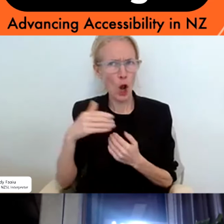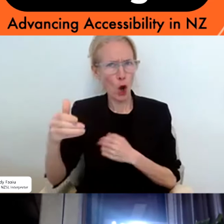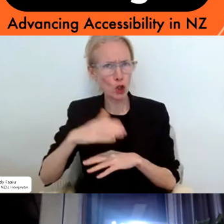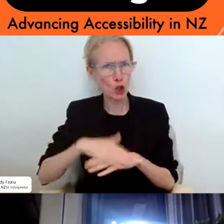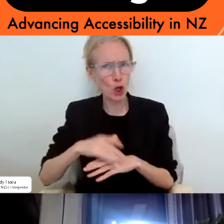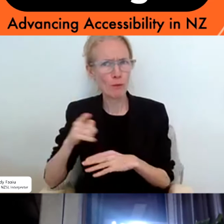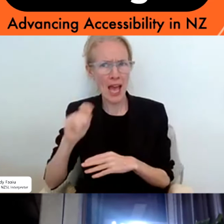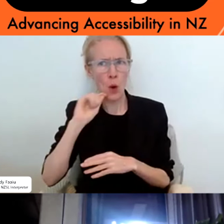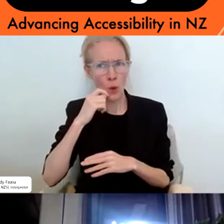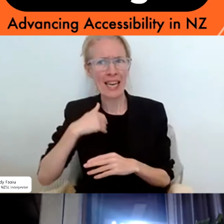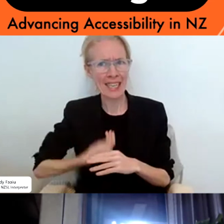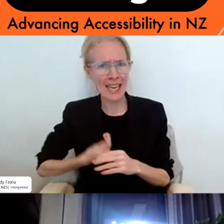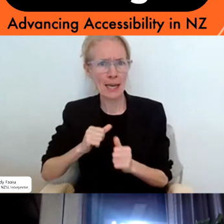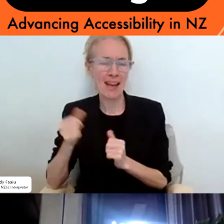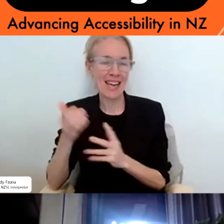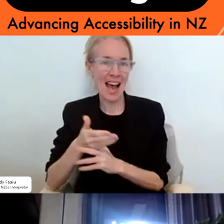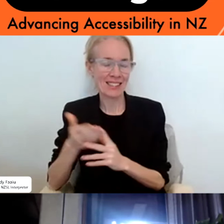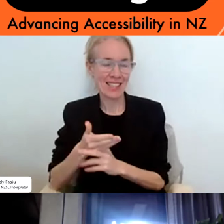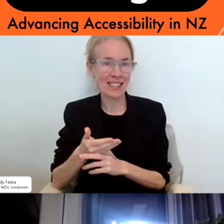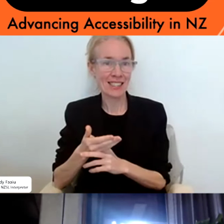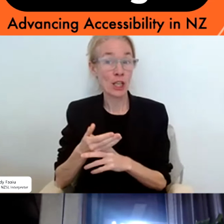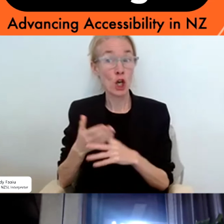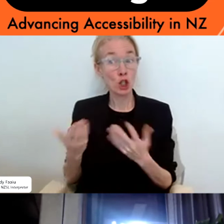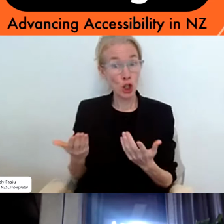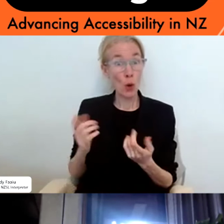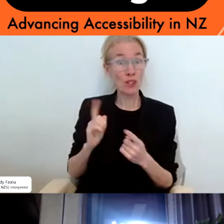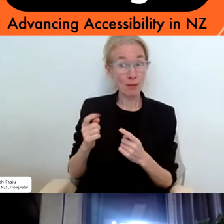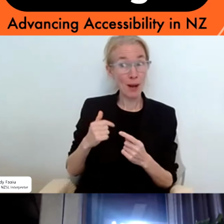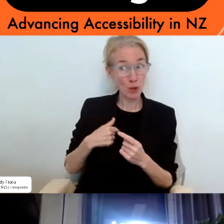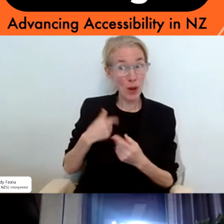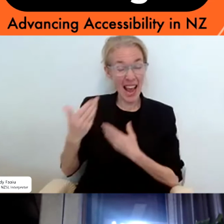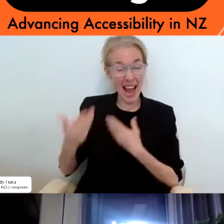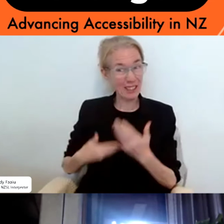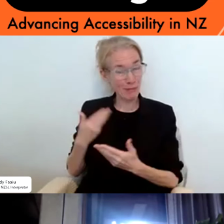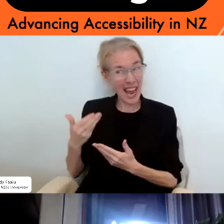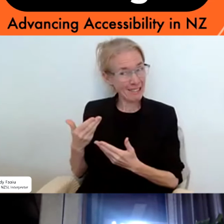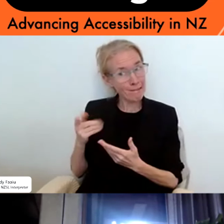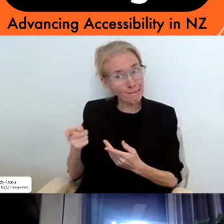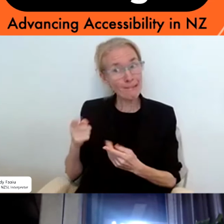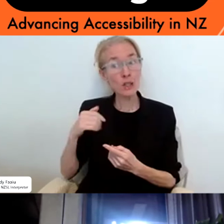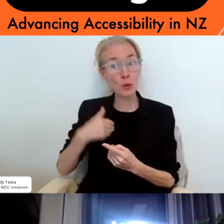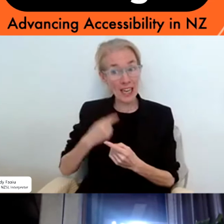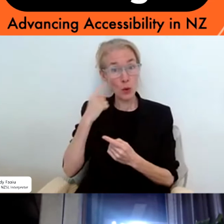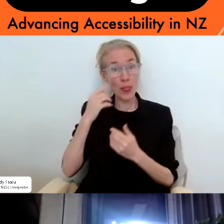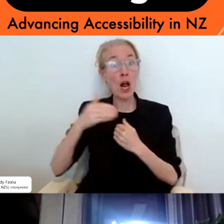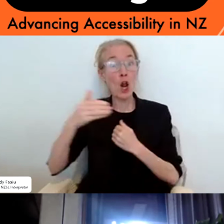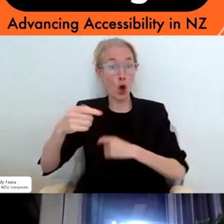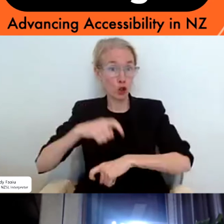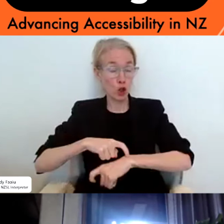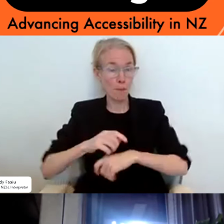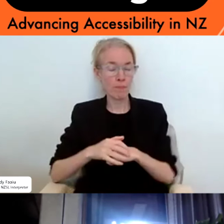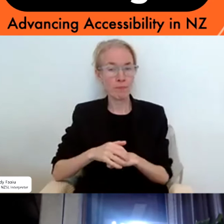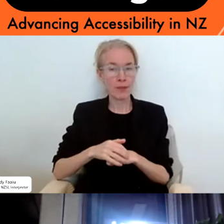the demographics, talked through that sort of cradle to grave, I know that when we worked with the Salvation Army on a three-storey